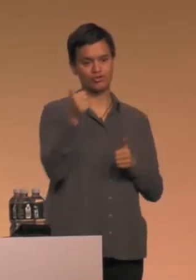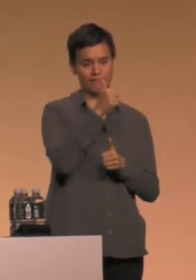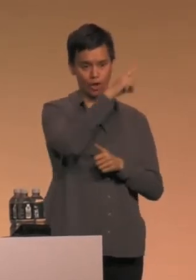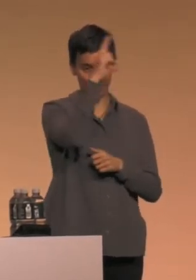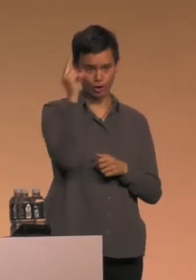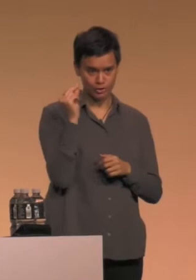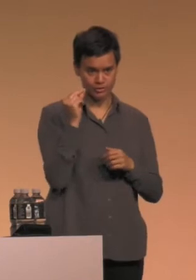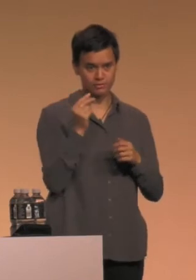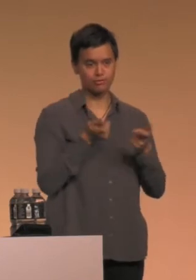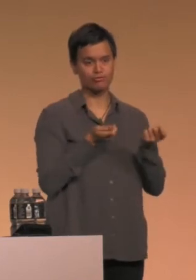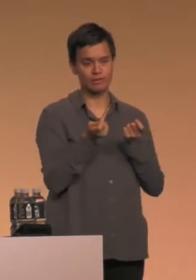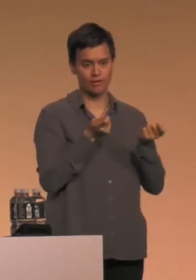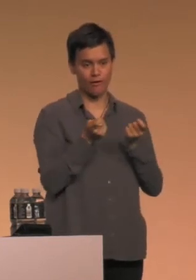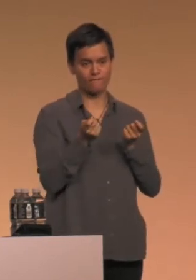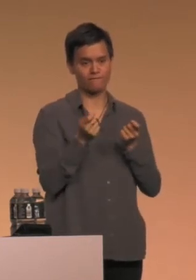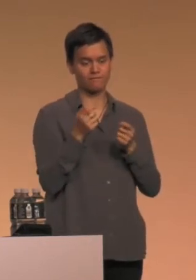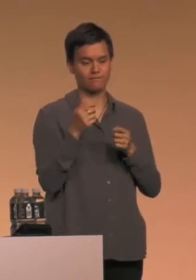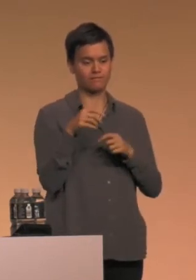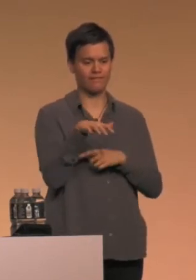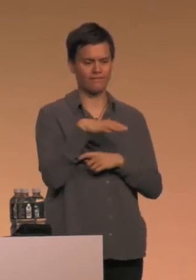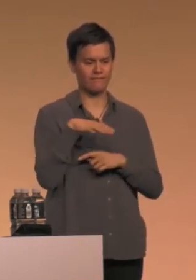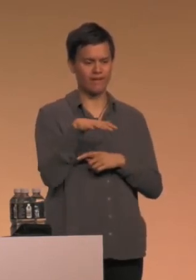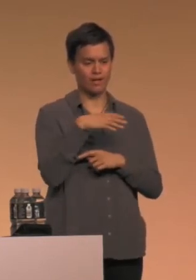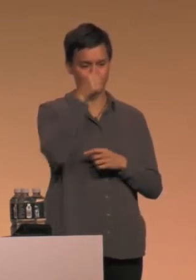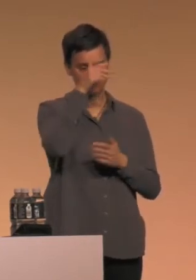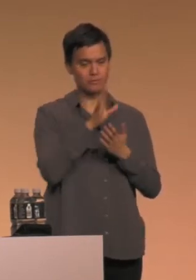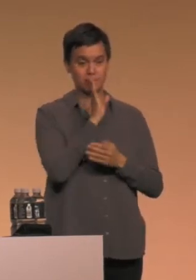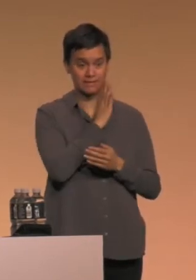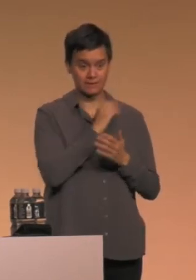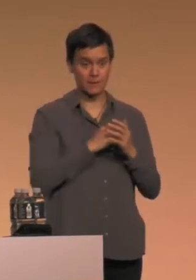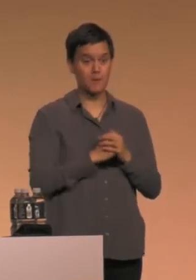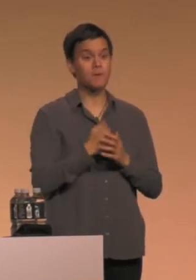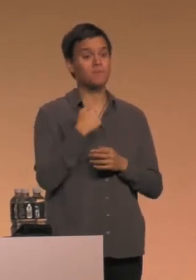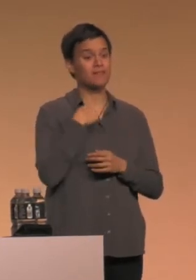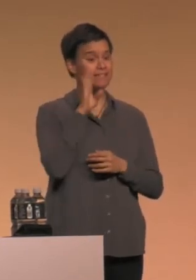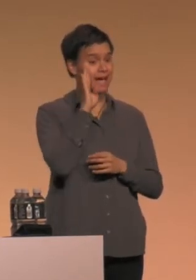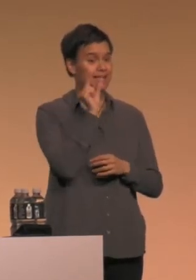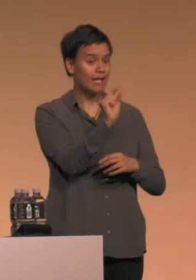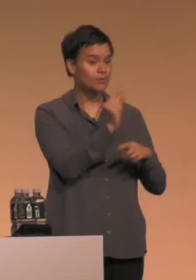And, even though I have a bit of an English twang to my accent, I am actually from South Auckland.